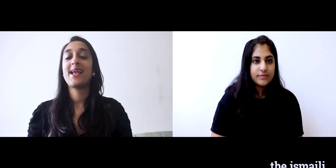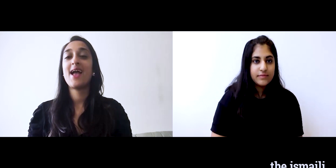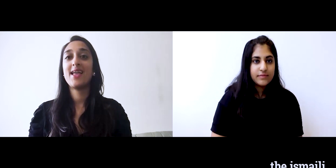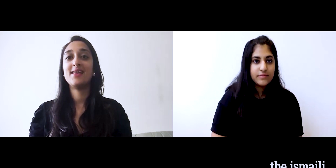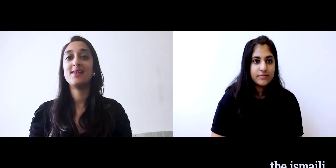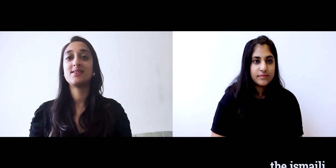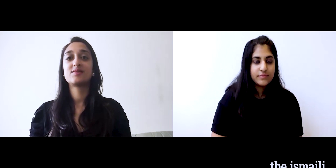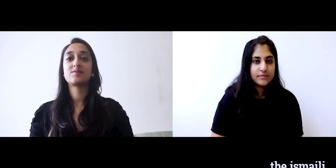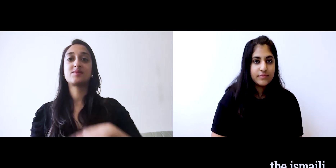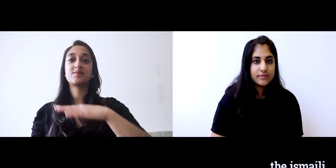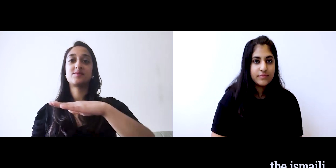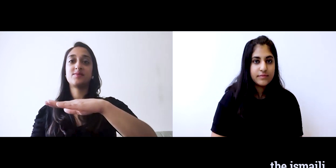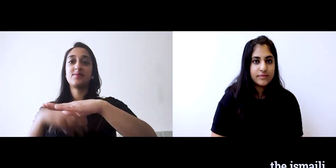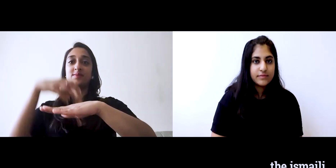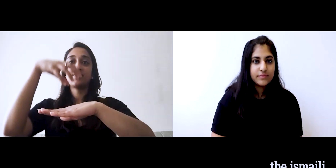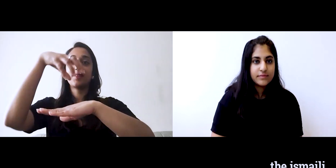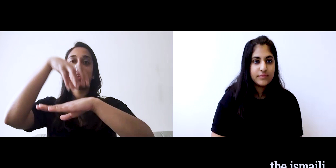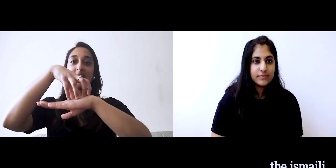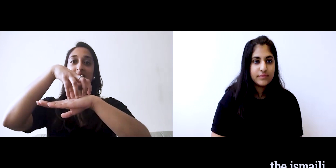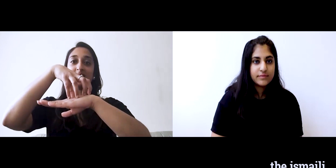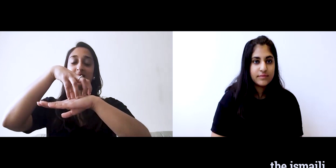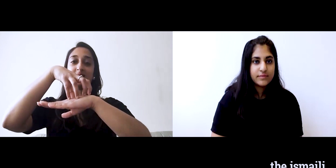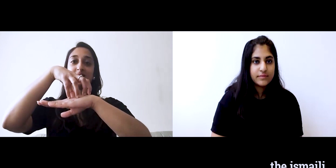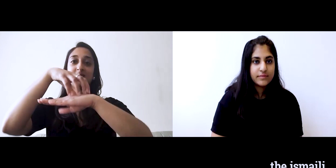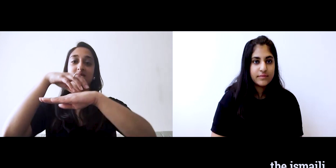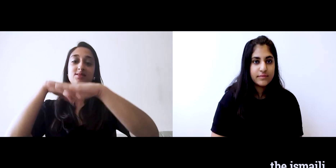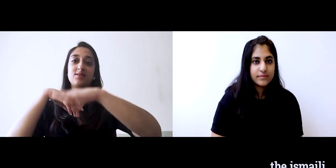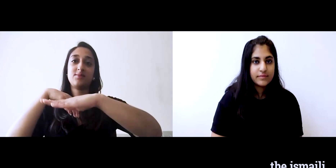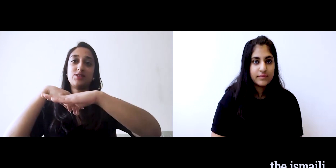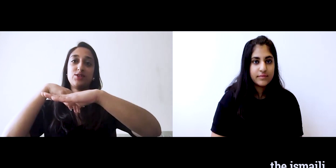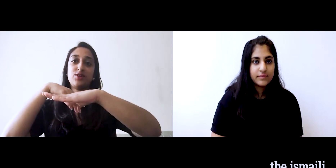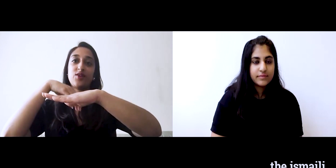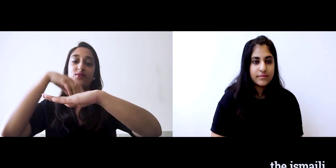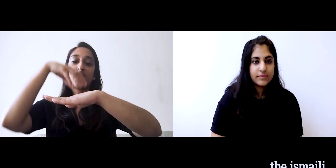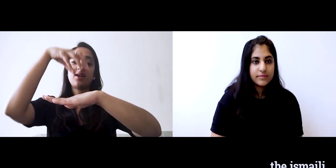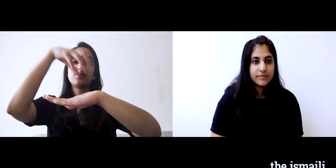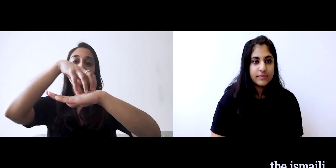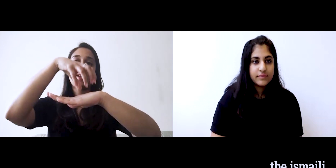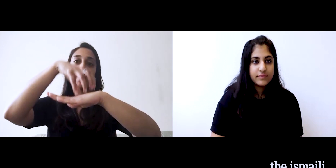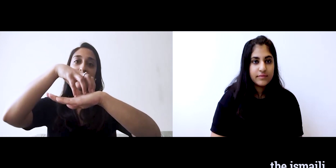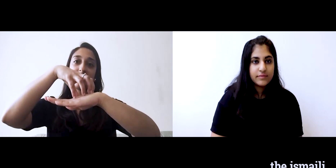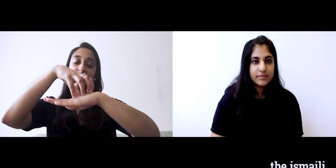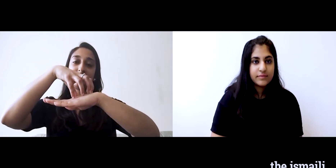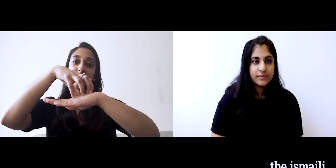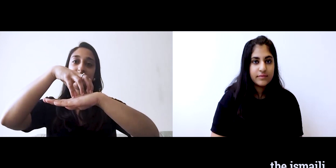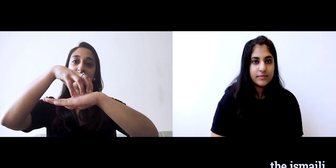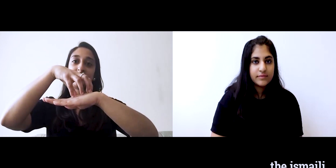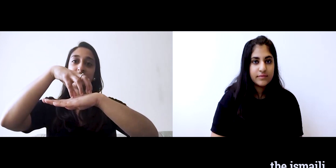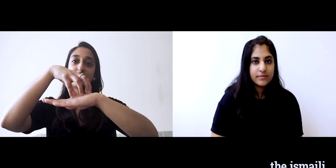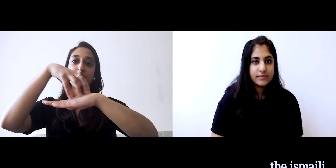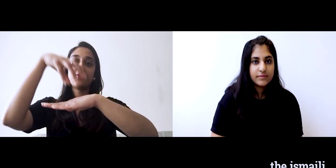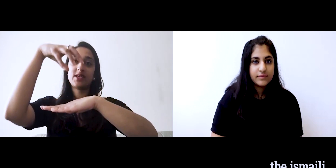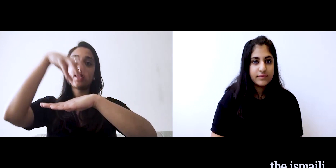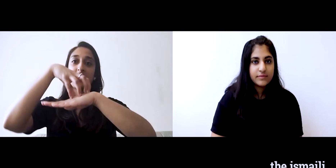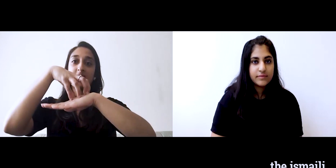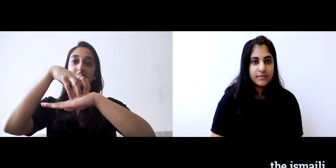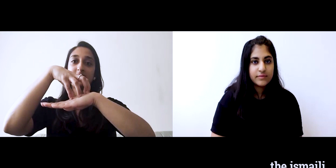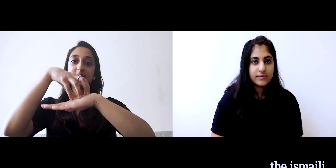Cake So make sure you've got a flat (hand) then cake On top of it, cake.